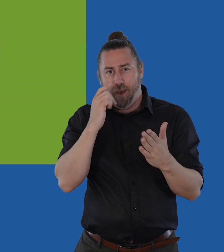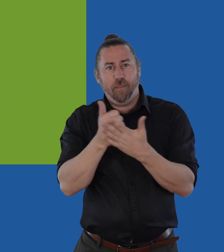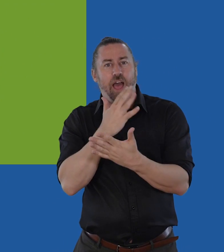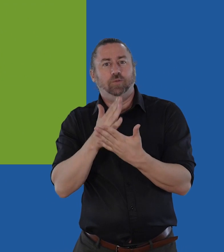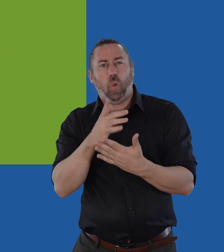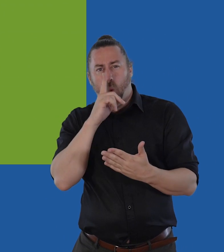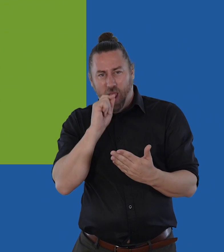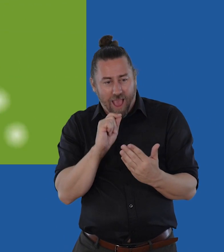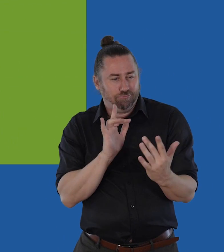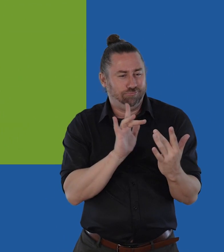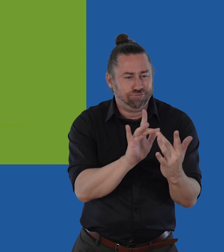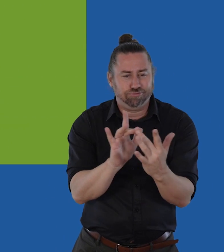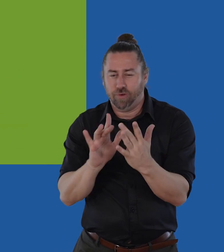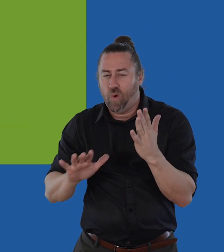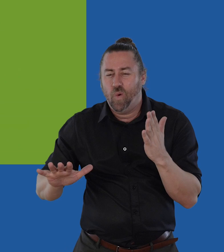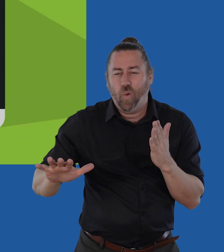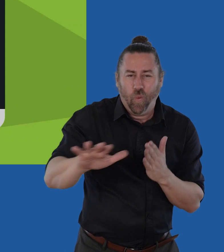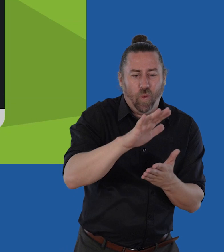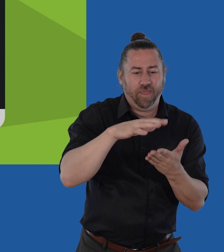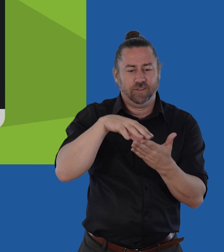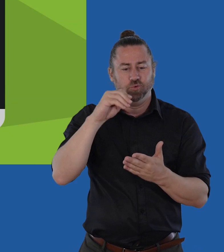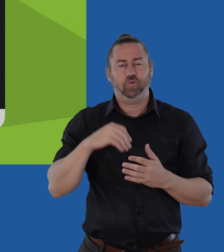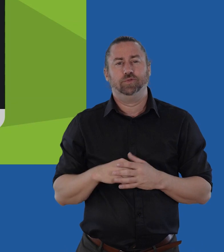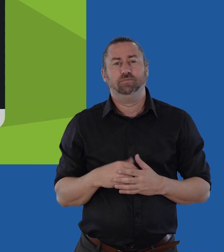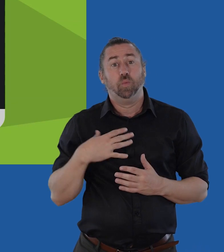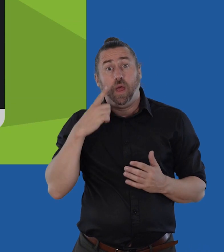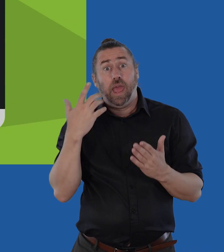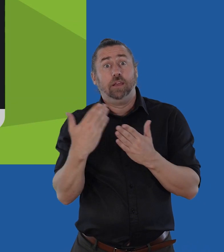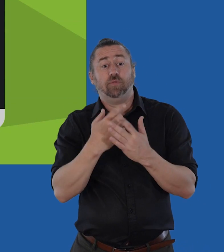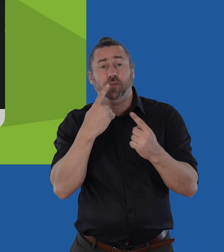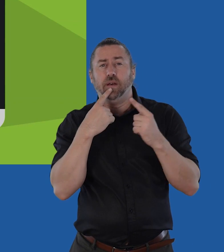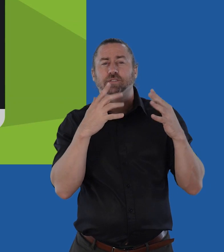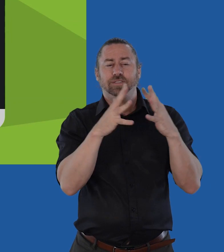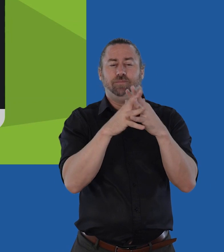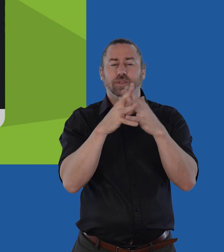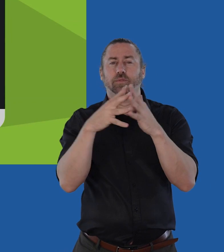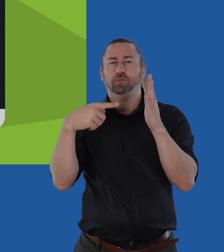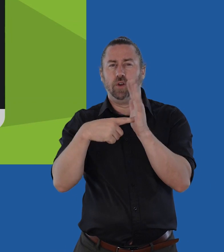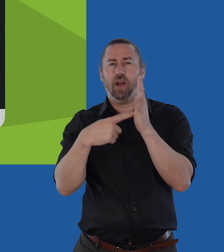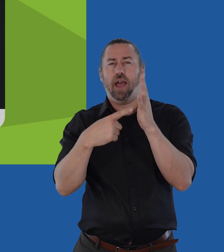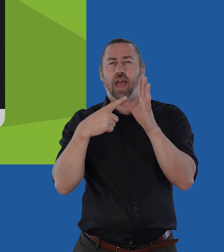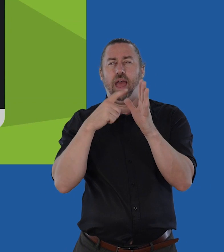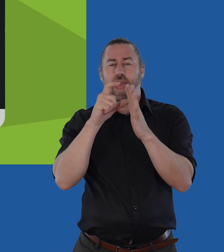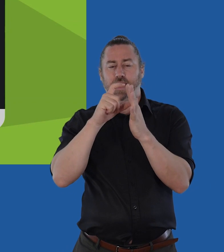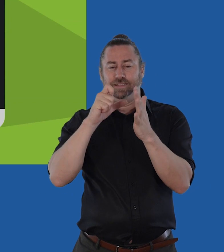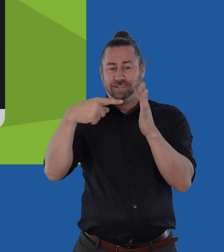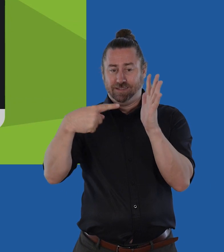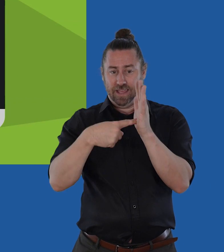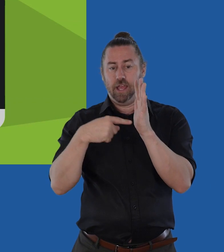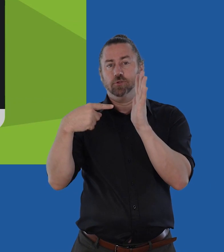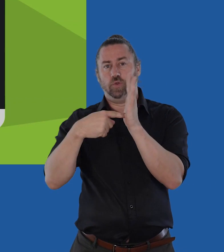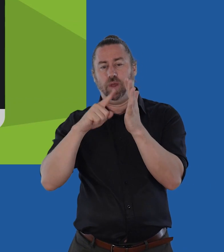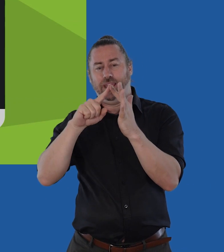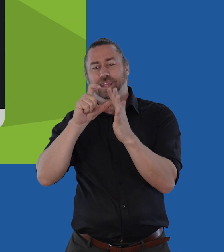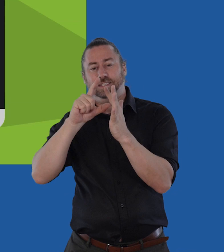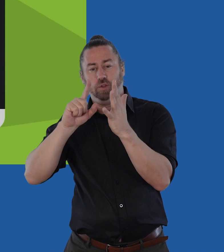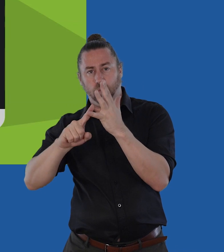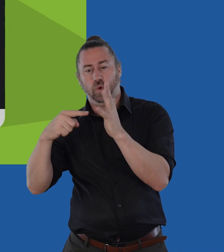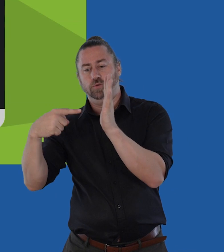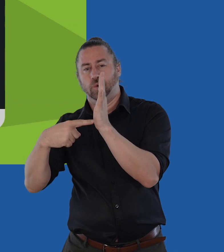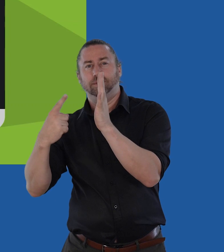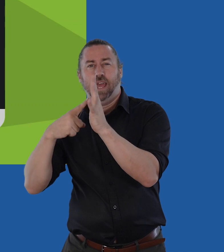For more information visit www.adcet.edu.au.